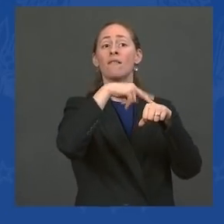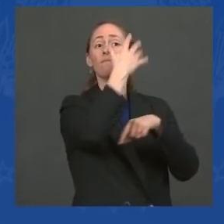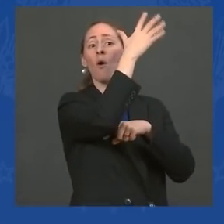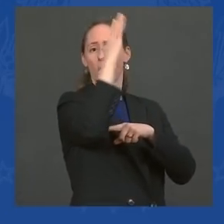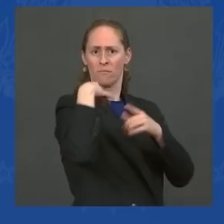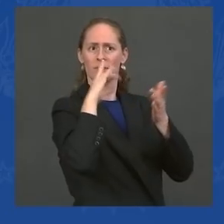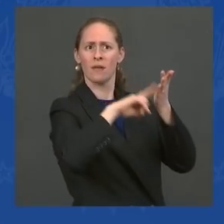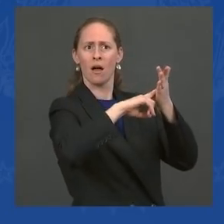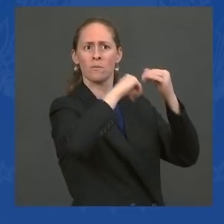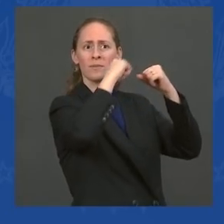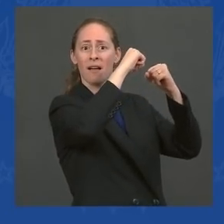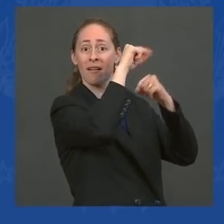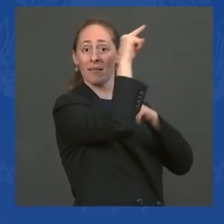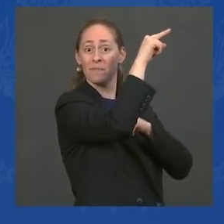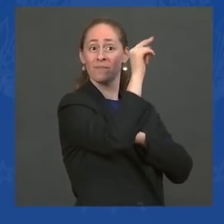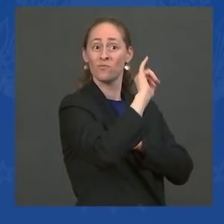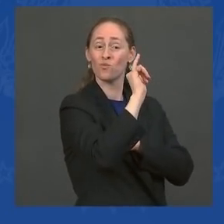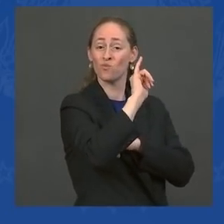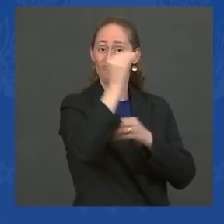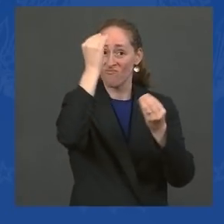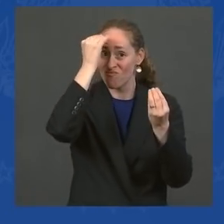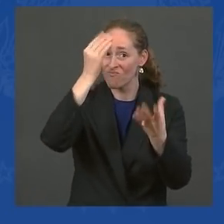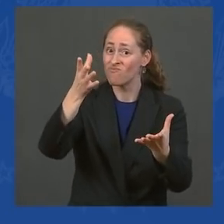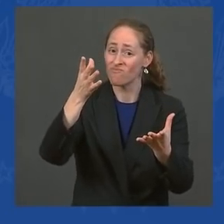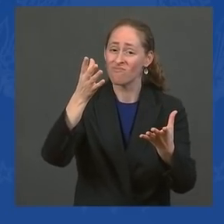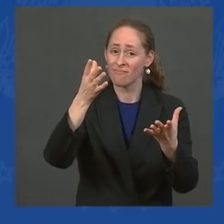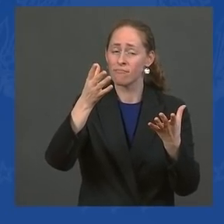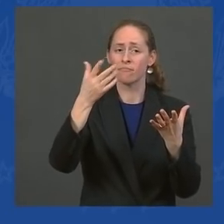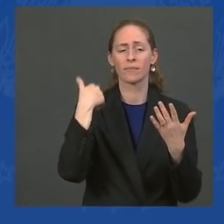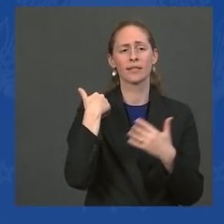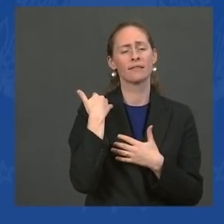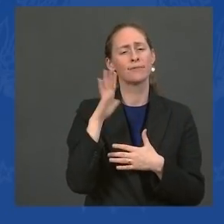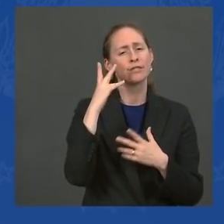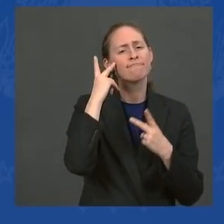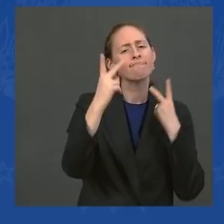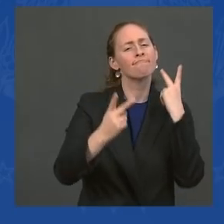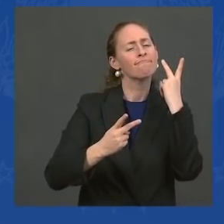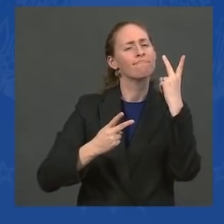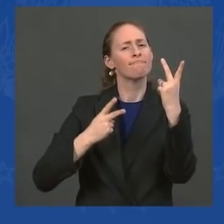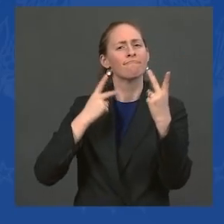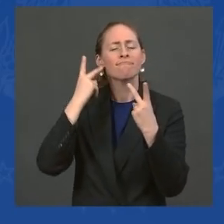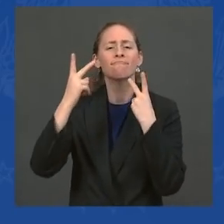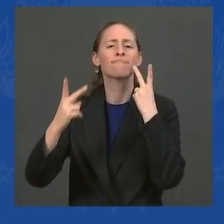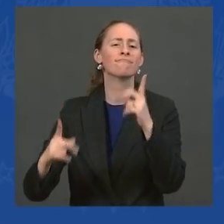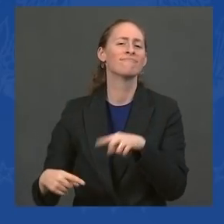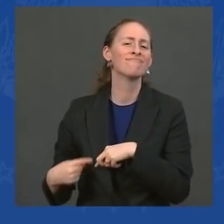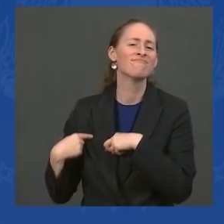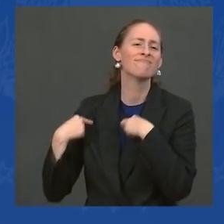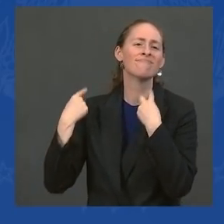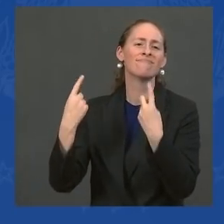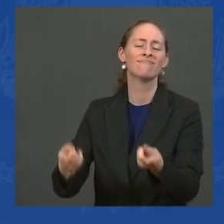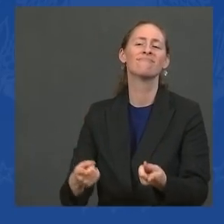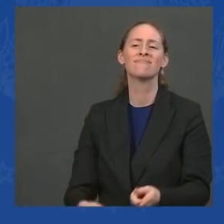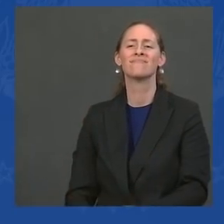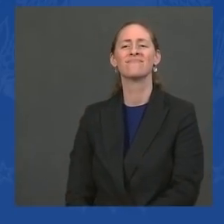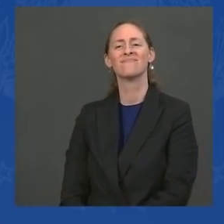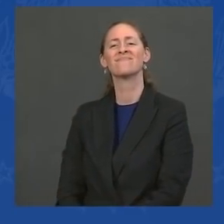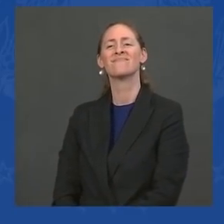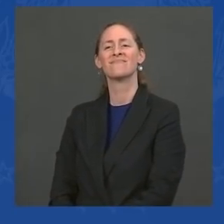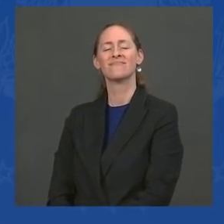As a matter of fact, when I was meeting with -- back in the days when the senator from Alaska --